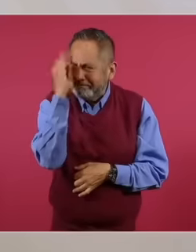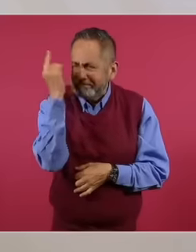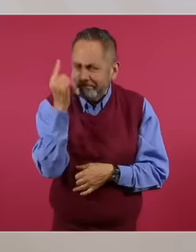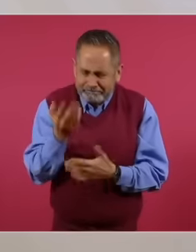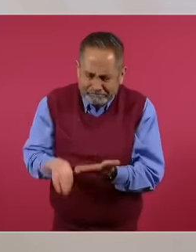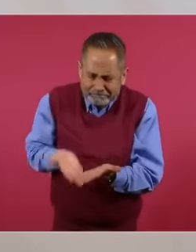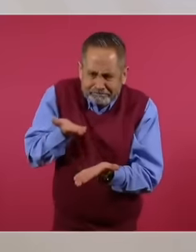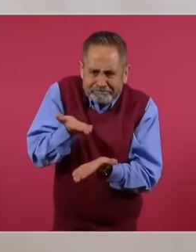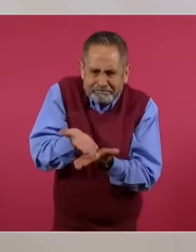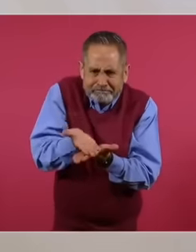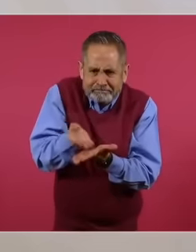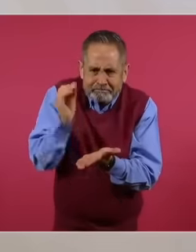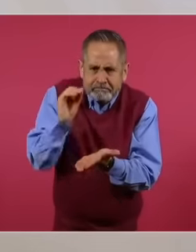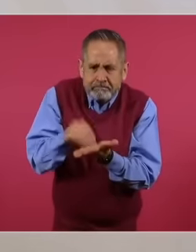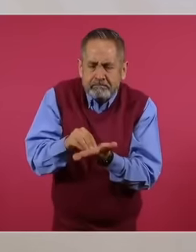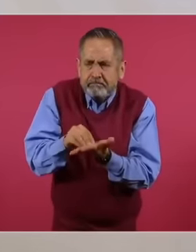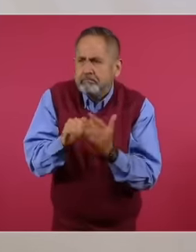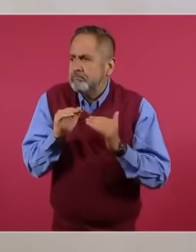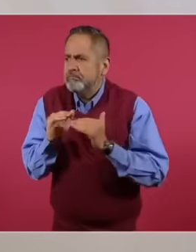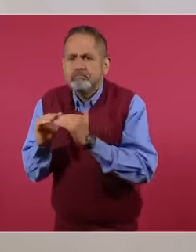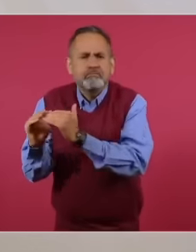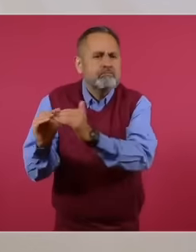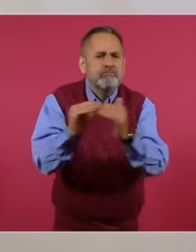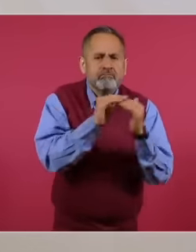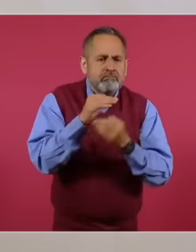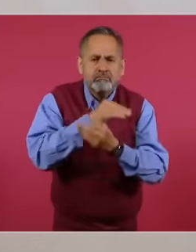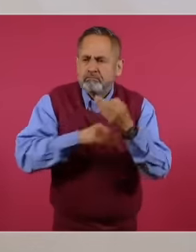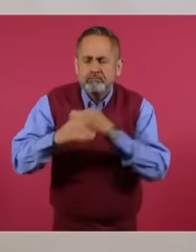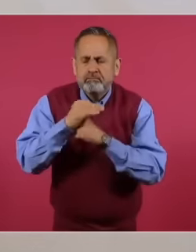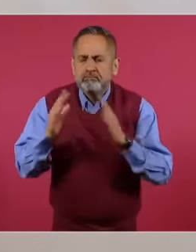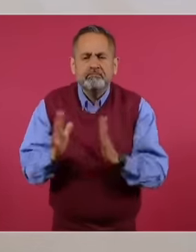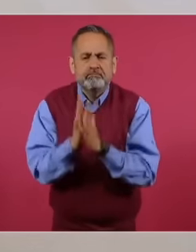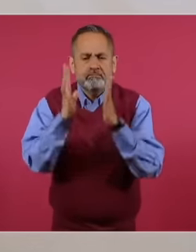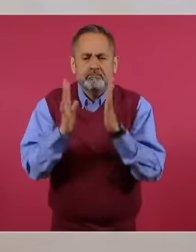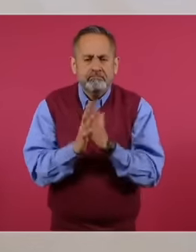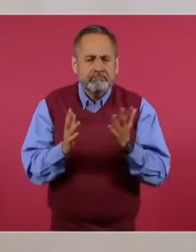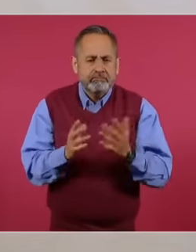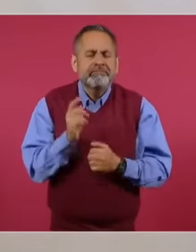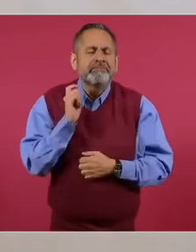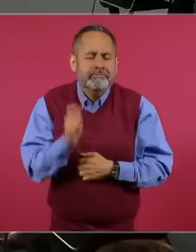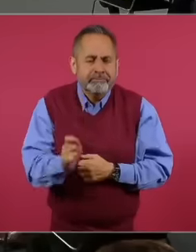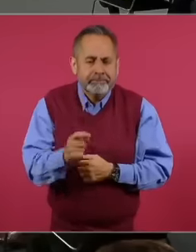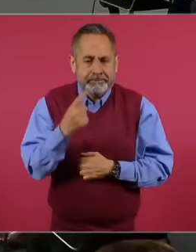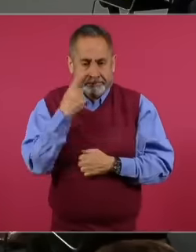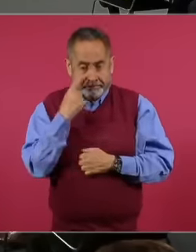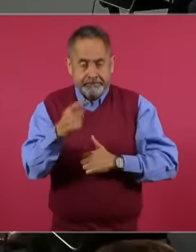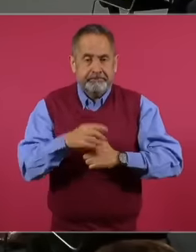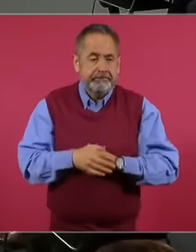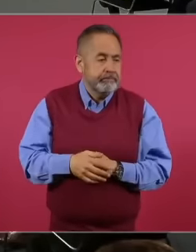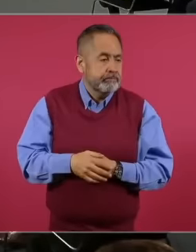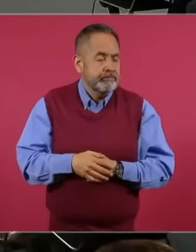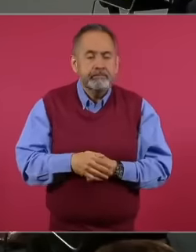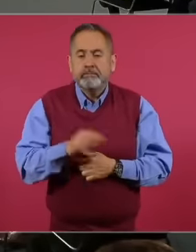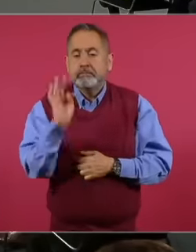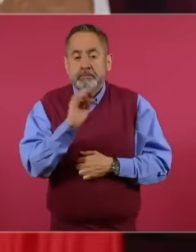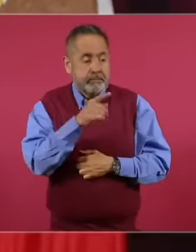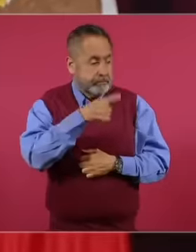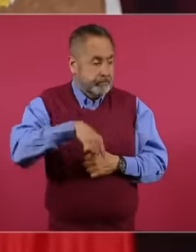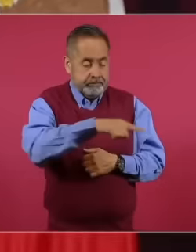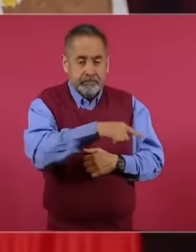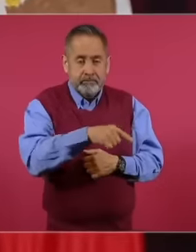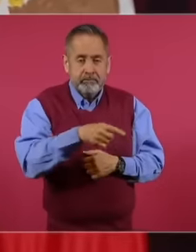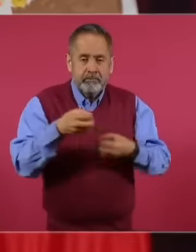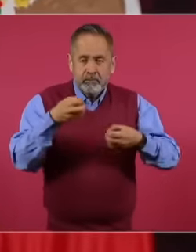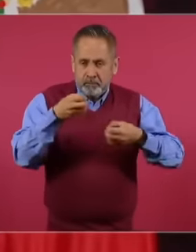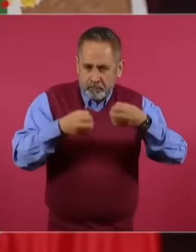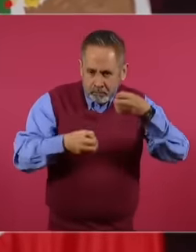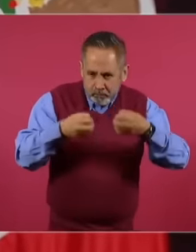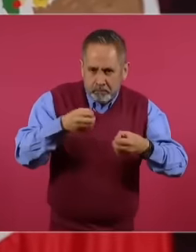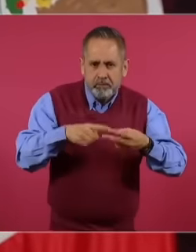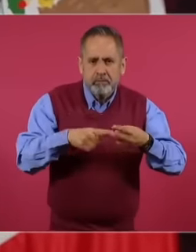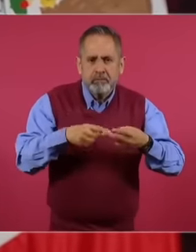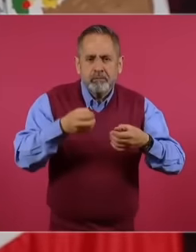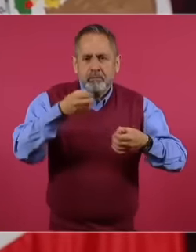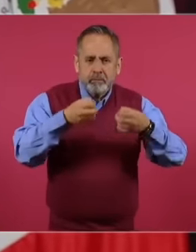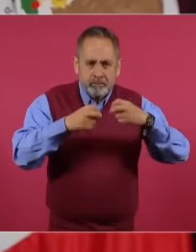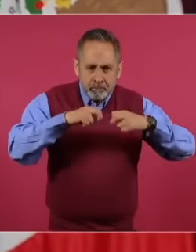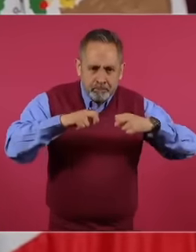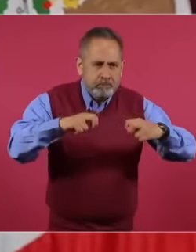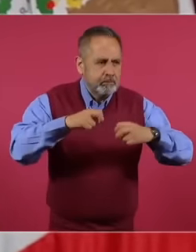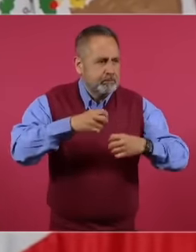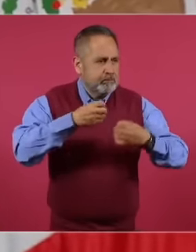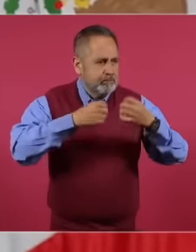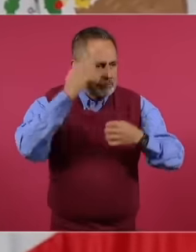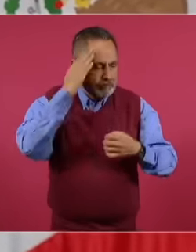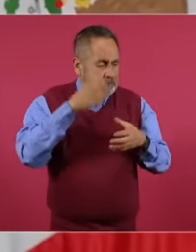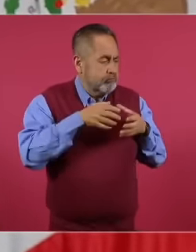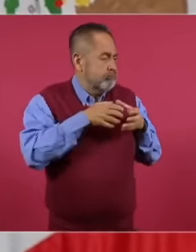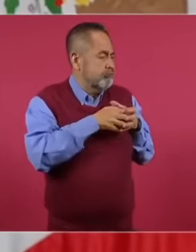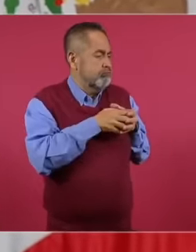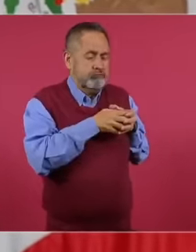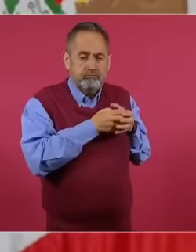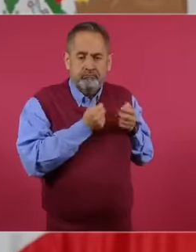and democratic that instead of appointing judges, magistrates,